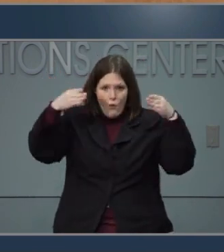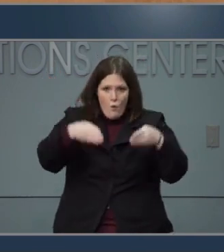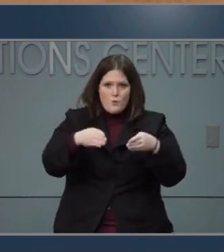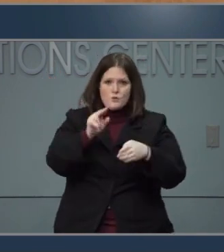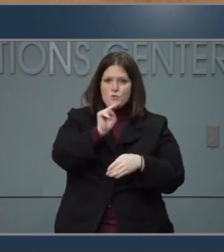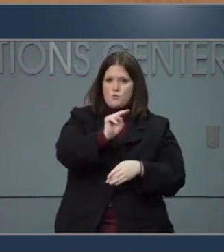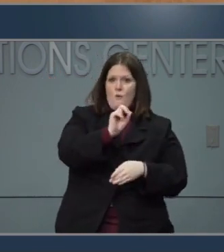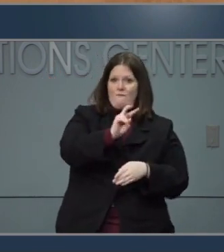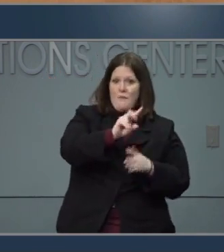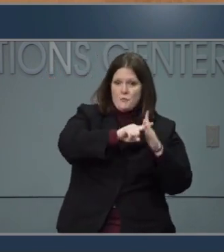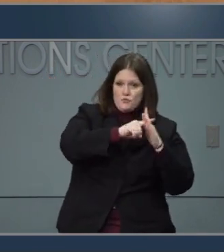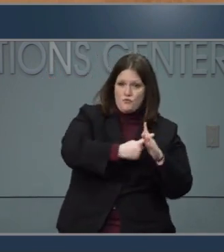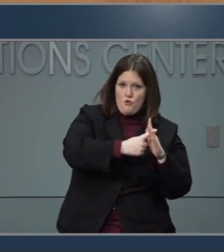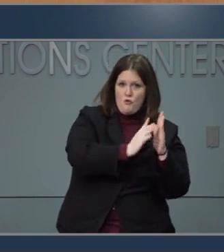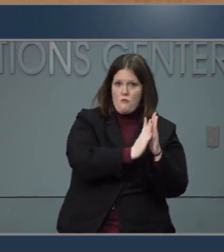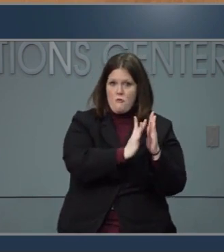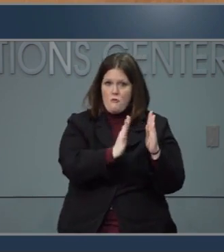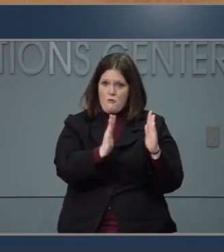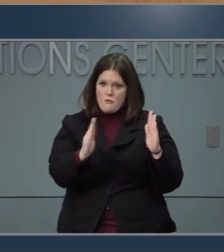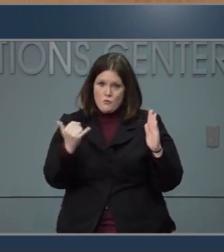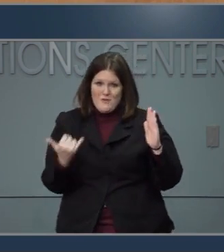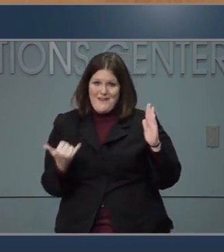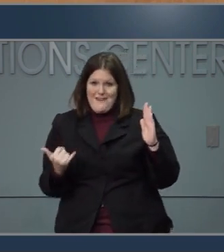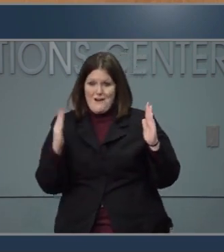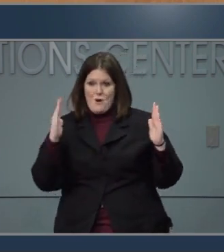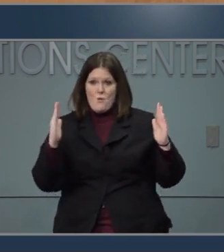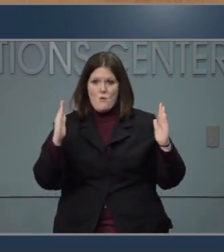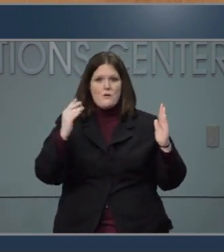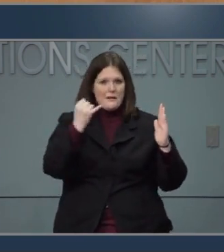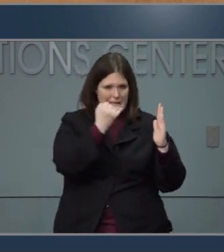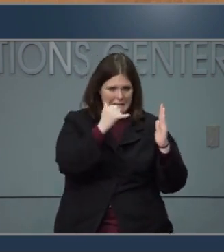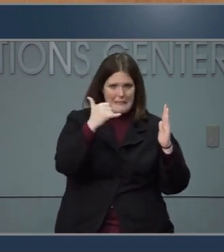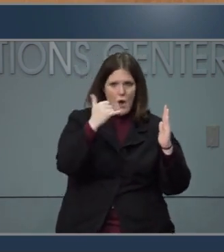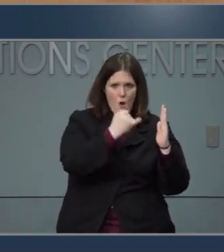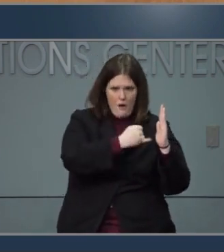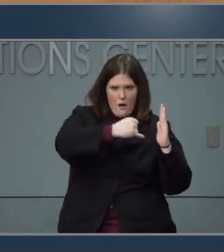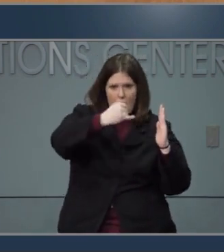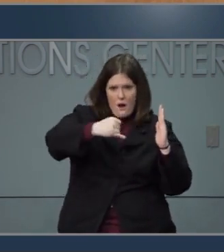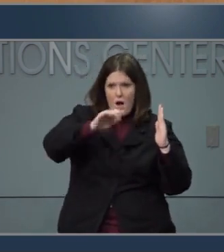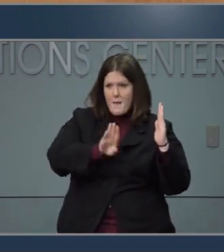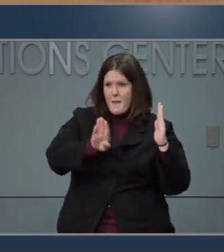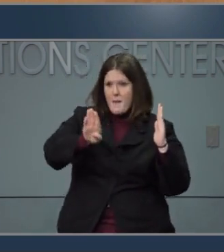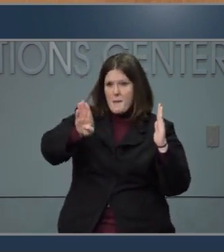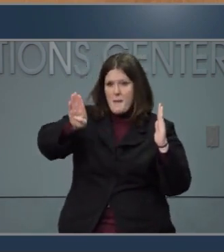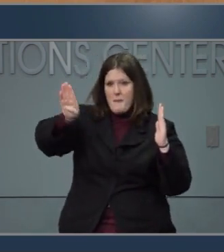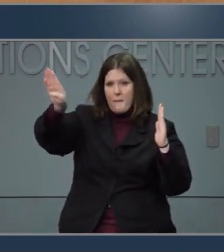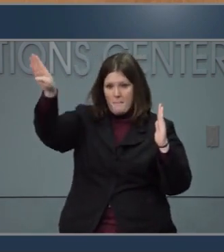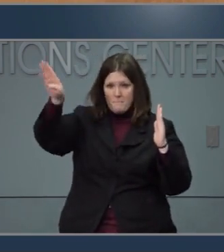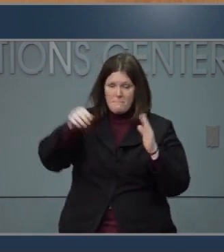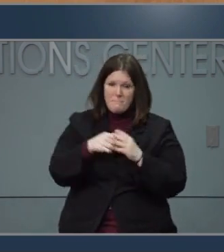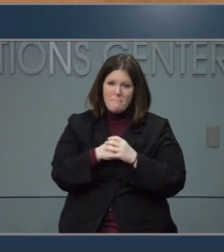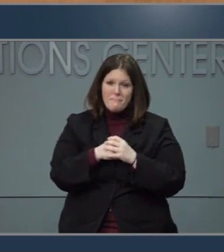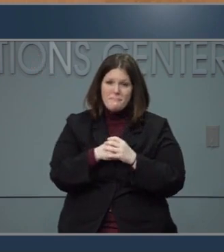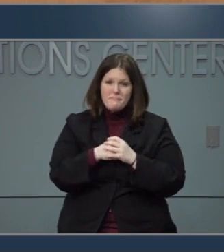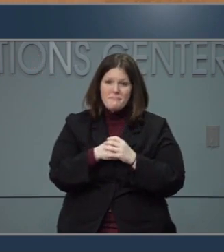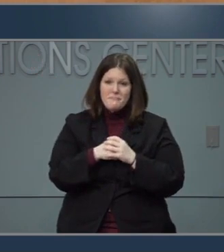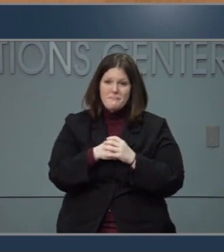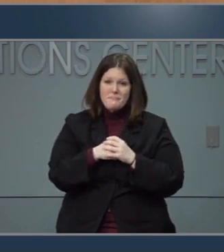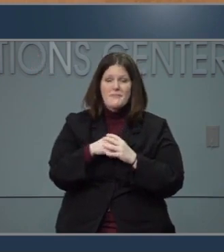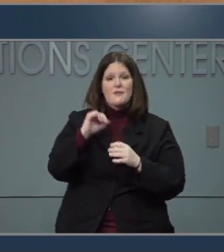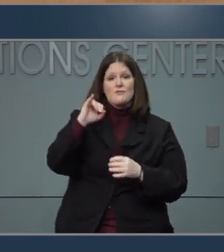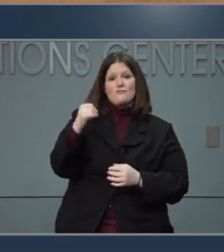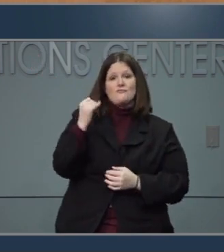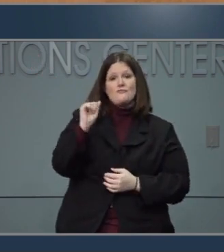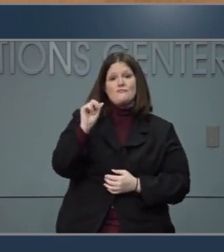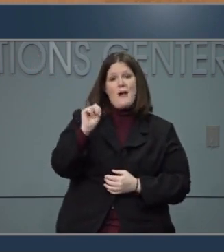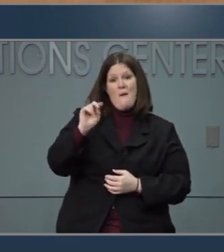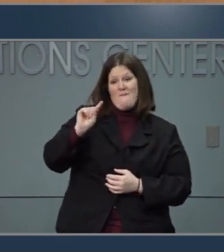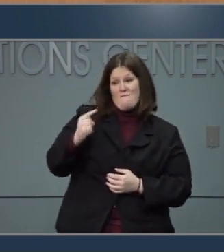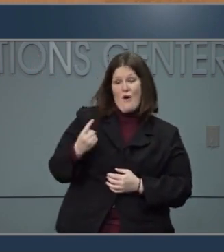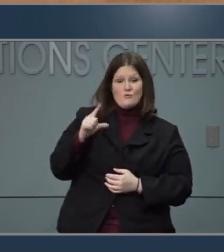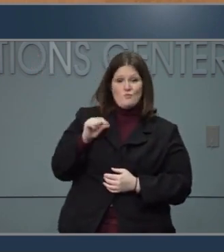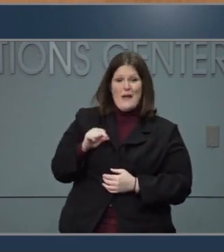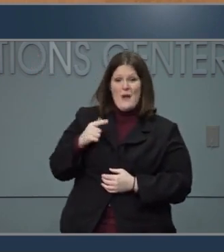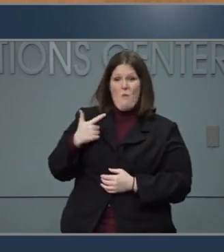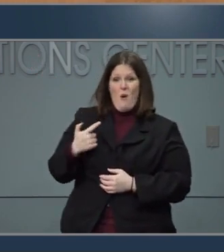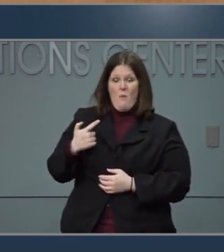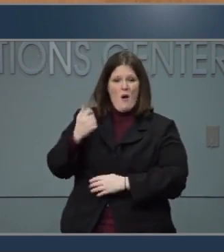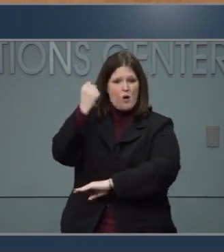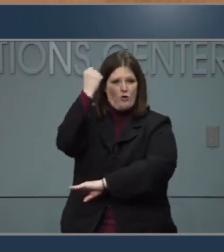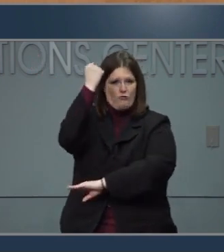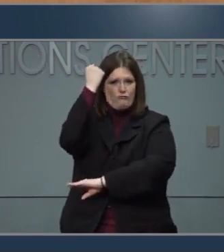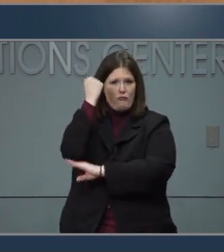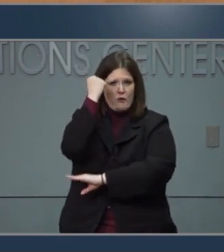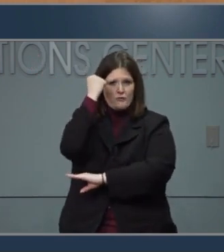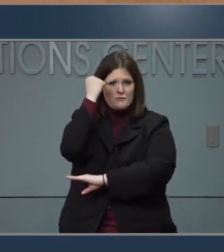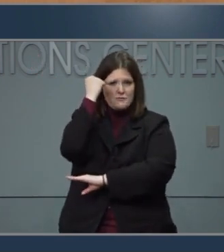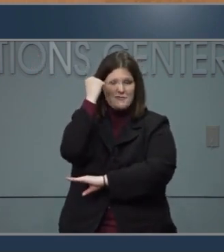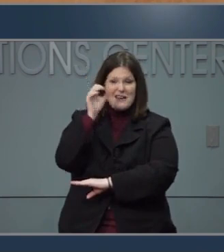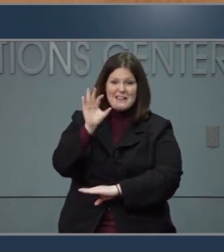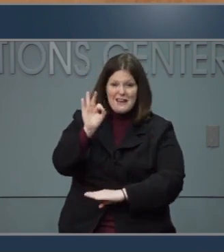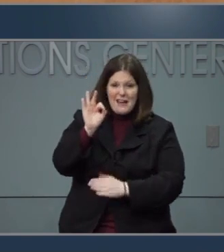IF WE NARROW IN ON THIS NEXT SLIDE OF THE TRAJECTORY OF CASES FROM EARLY NOVEMBER THROUGH TODAY, YOU CAN SEE THAT PICTURE THAT OUR CASES ARE TRENDING UPWARD SIGNIFICANTLY.